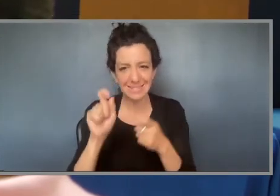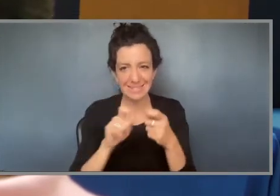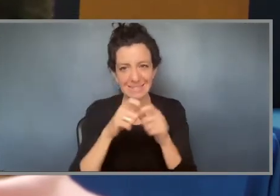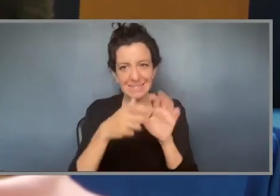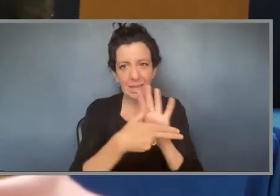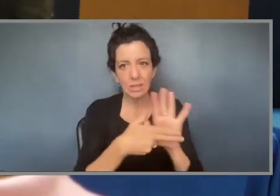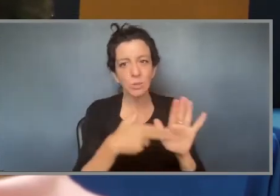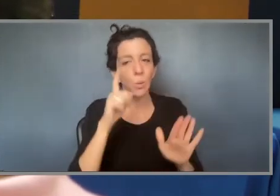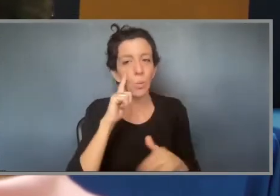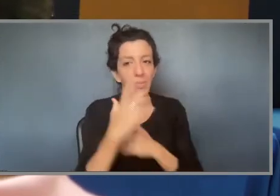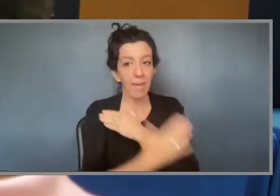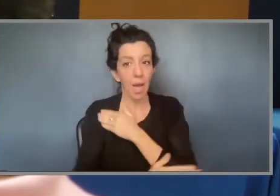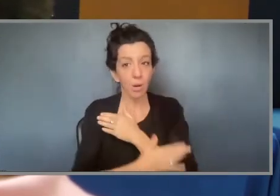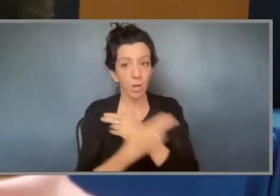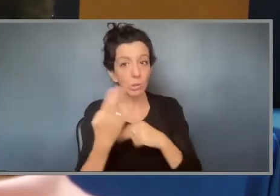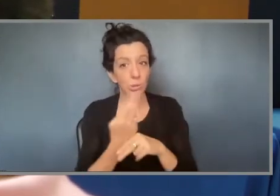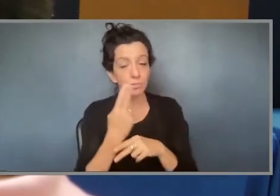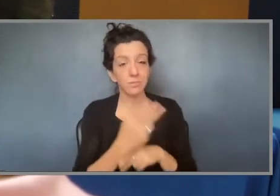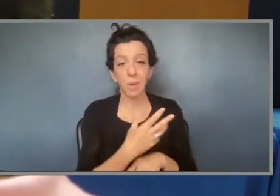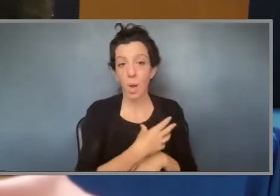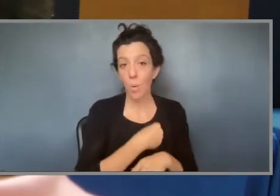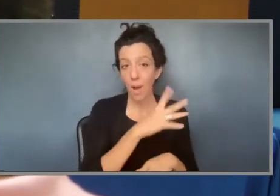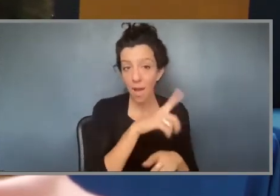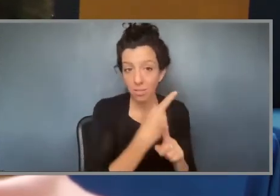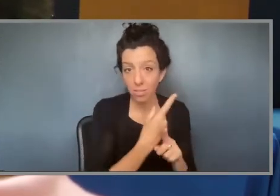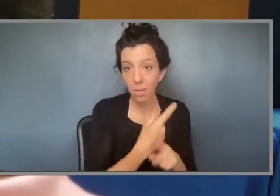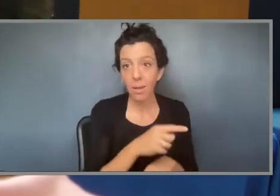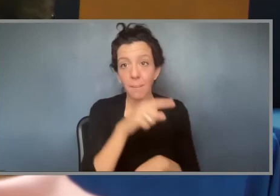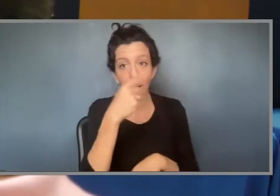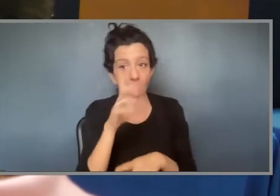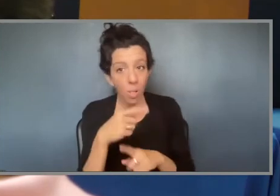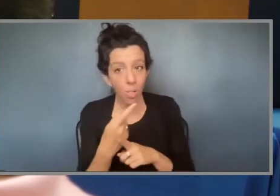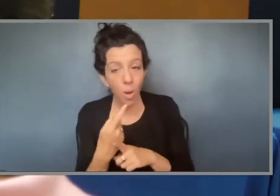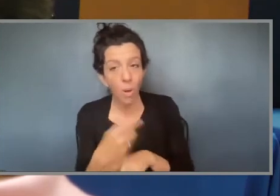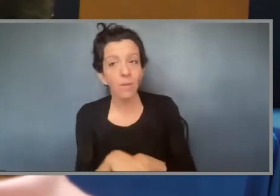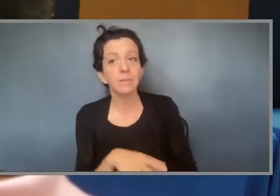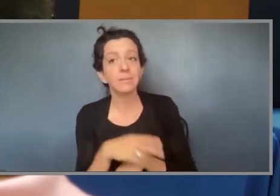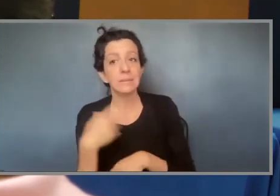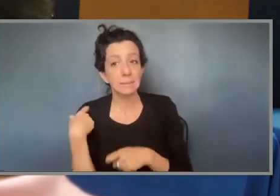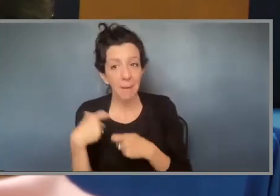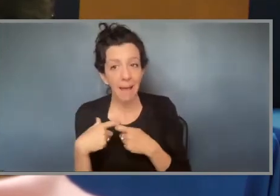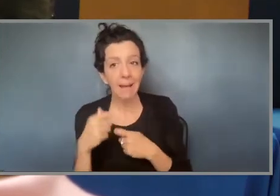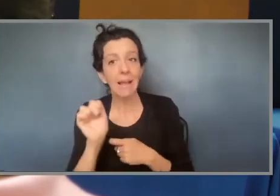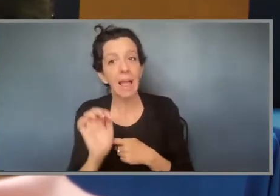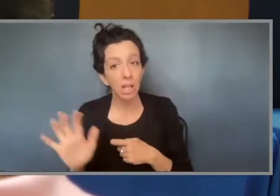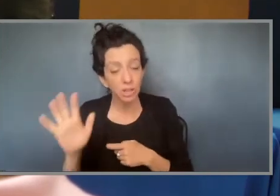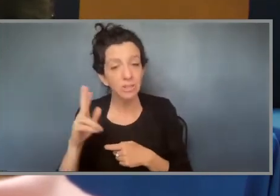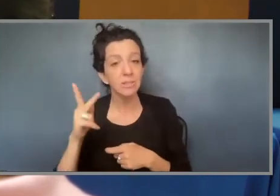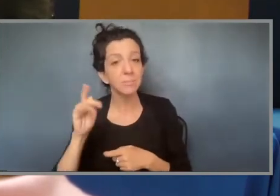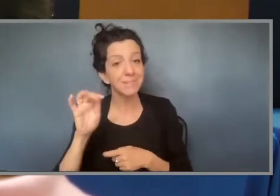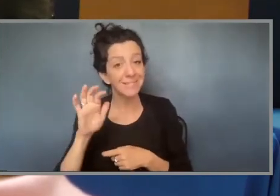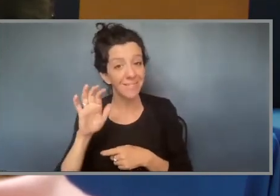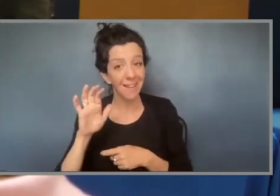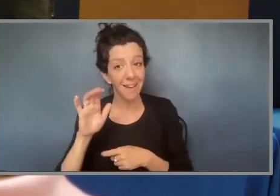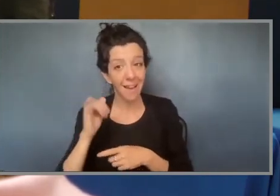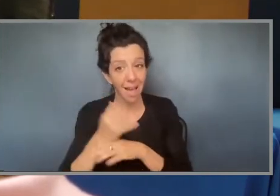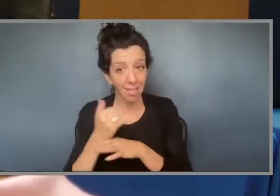Studio: How many racial designations, will the county use, for example, white alone black alone Hispanic Asian